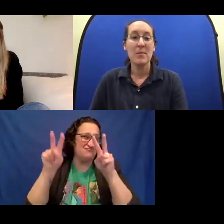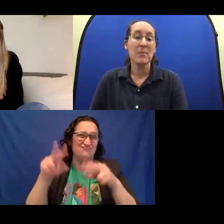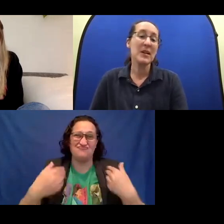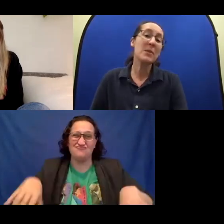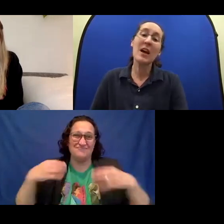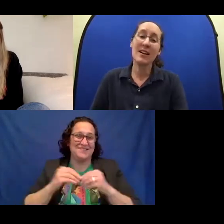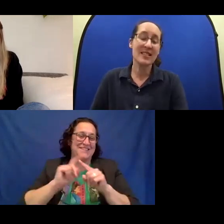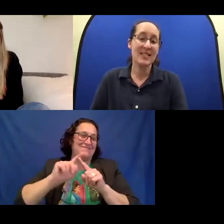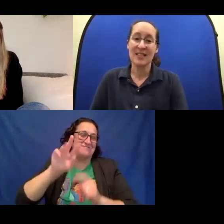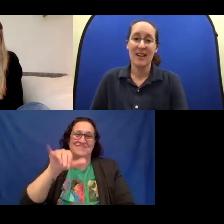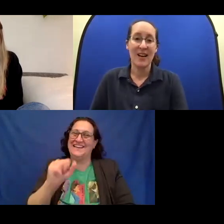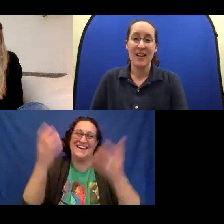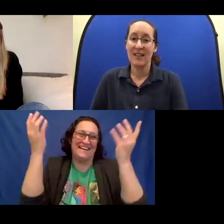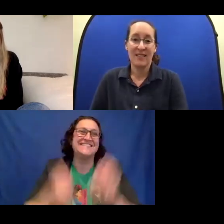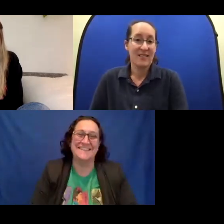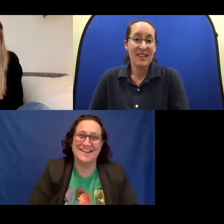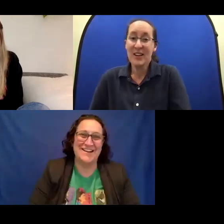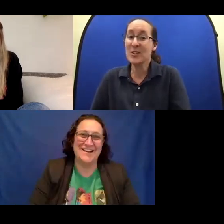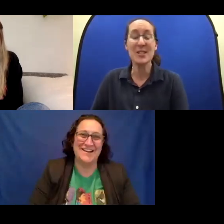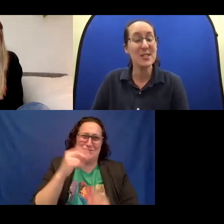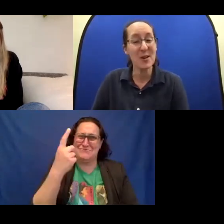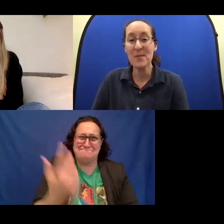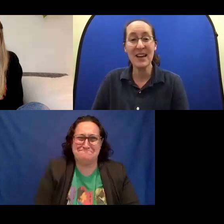but to be honest, they're just so many